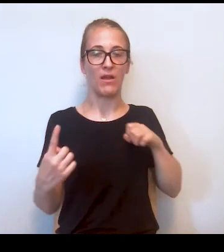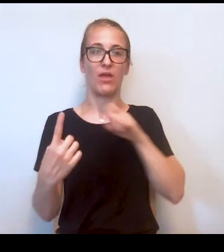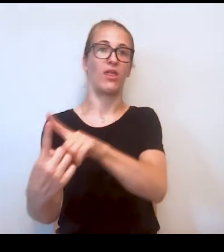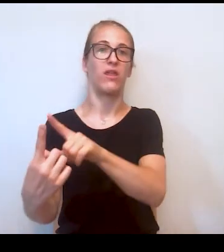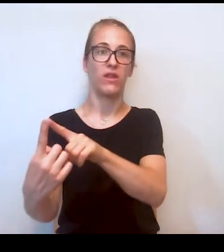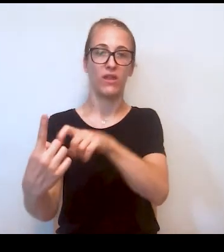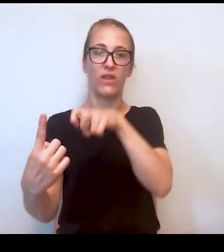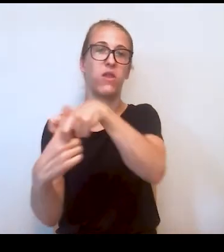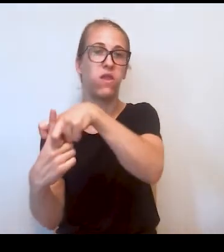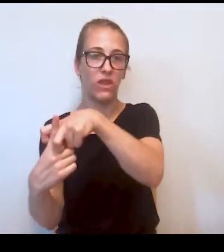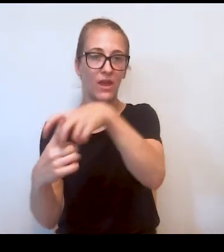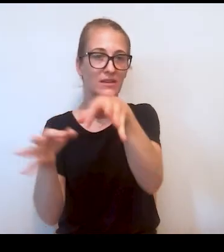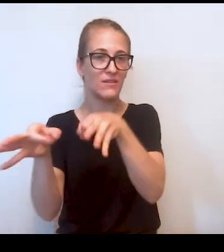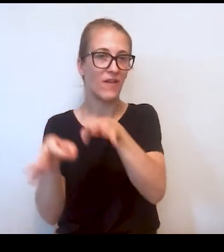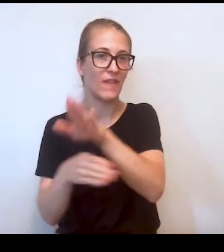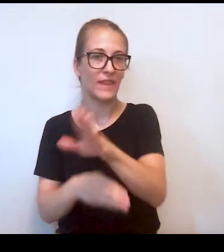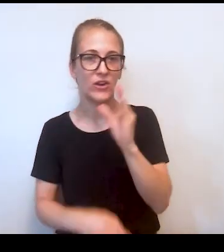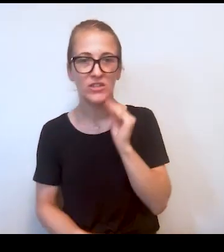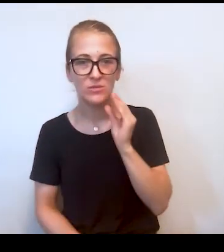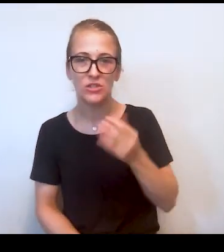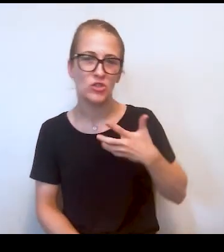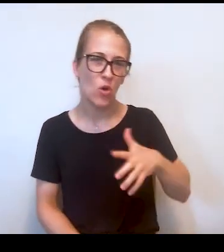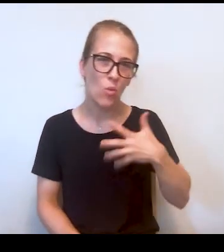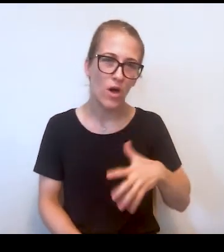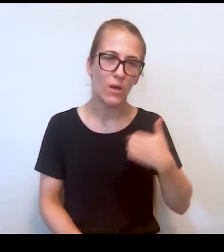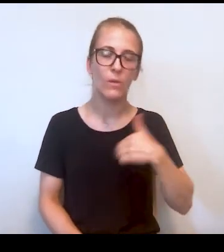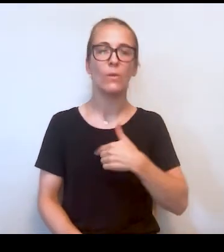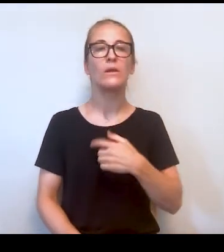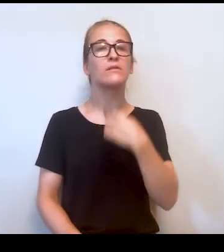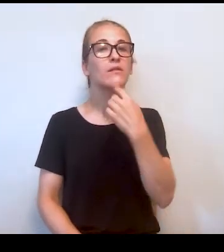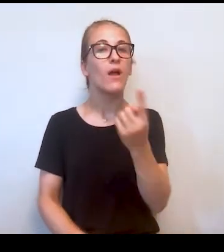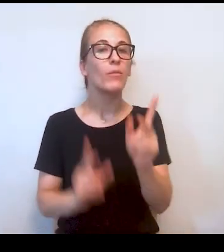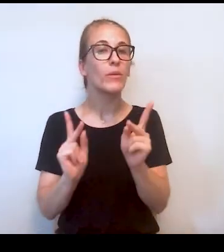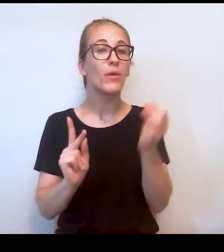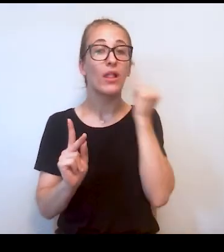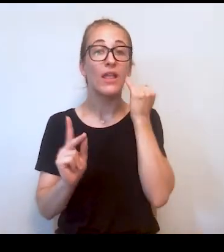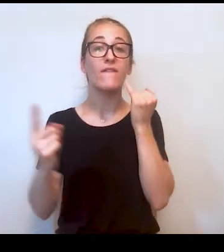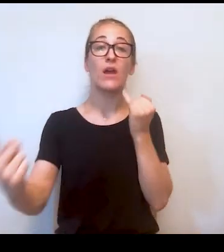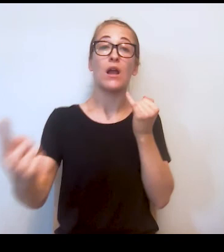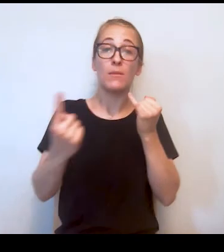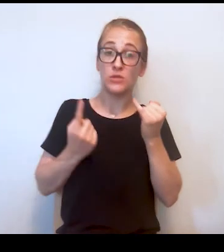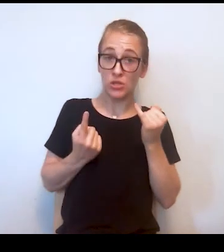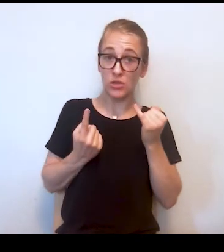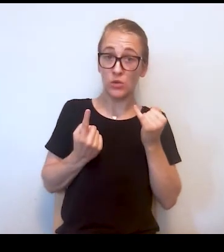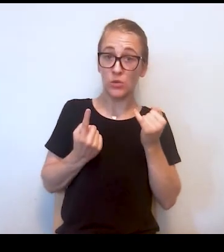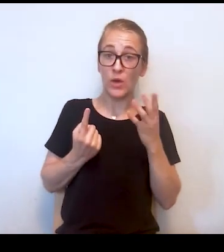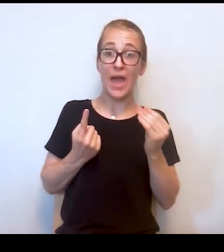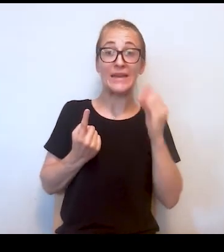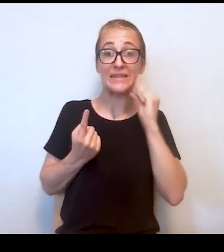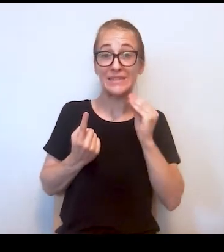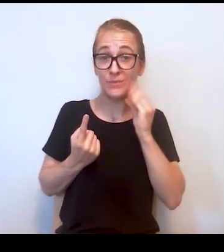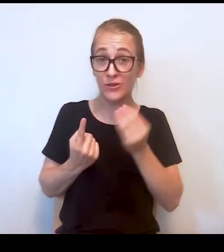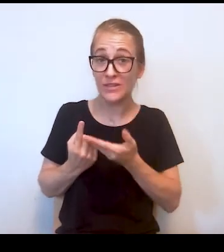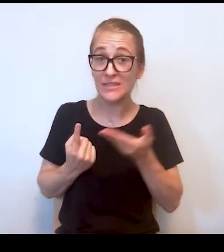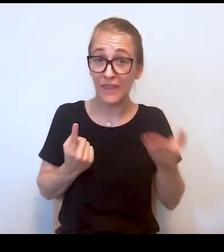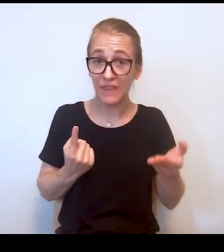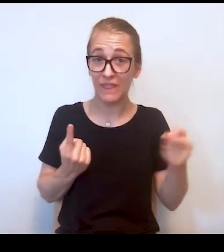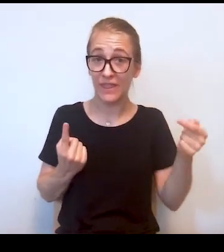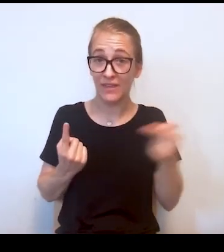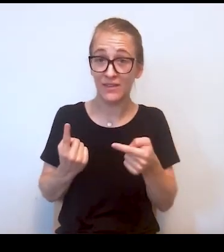and they're experiencing things, to validate that and connect them to resources as appropriate.